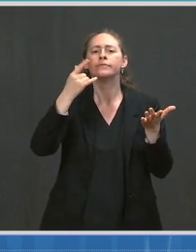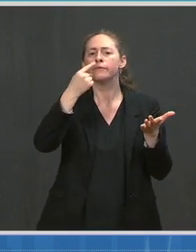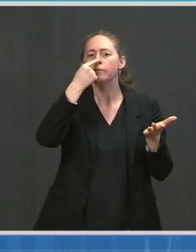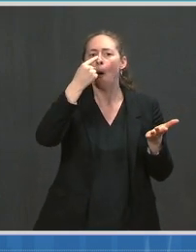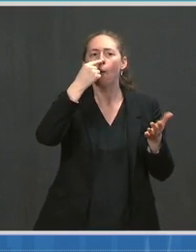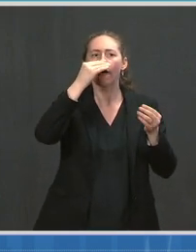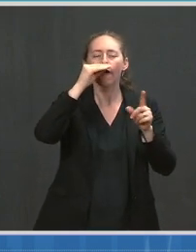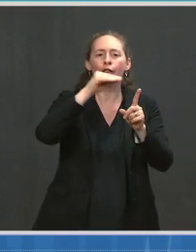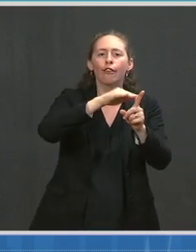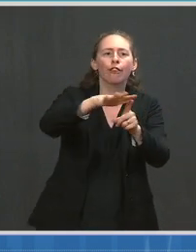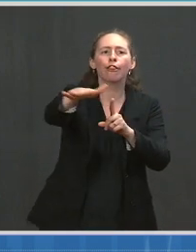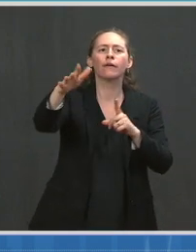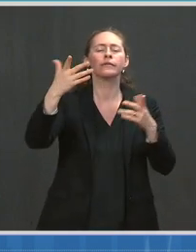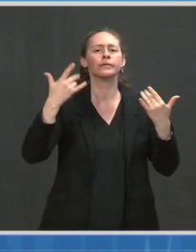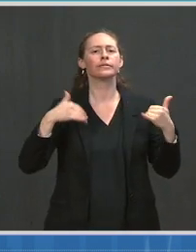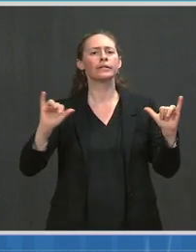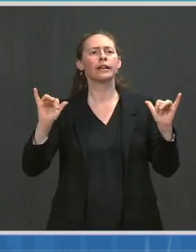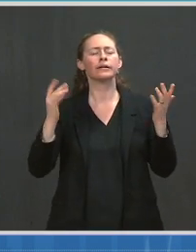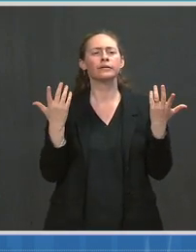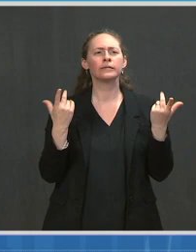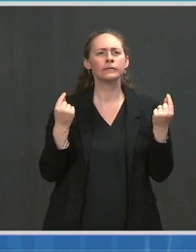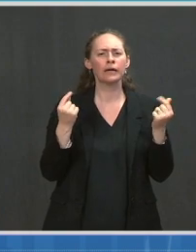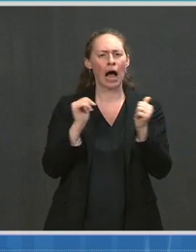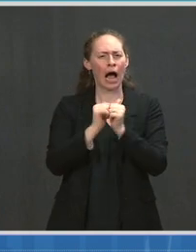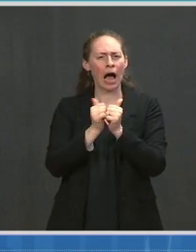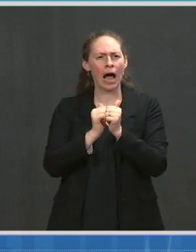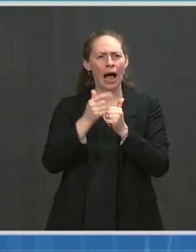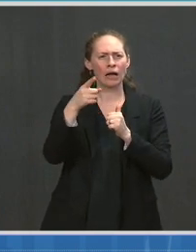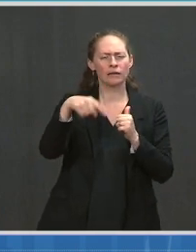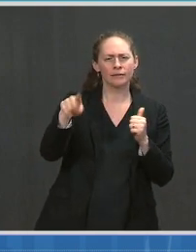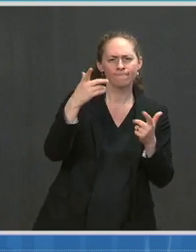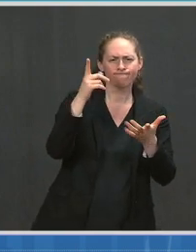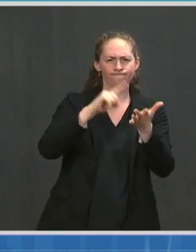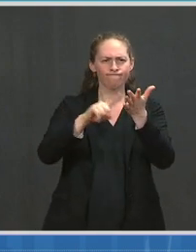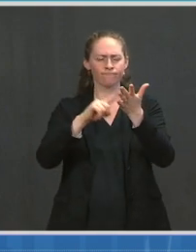Again, this will help inform science-based decisions